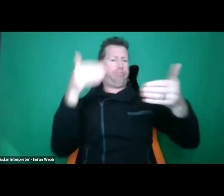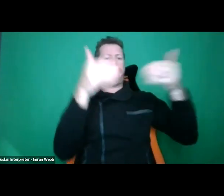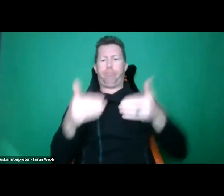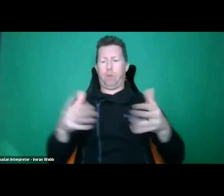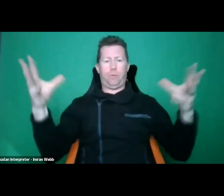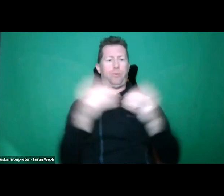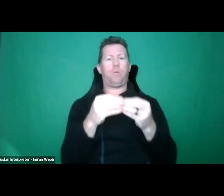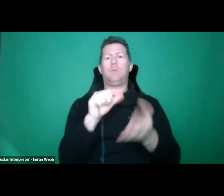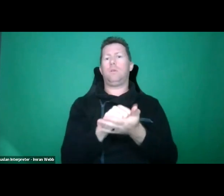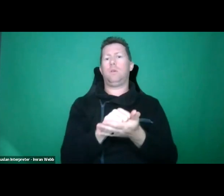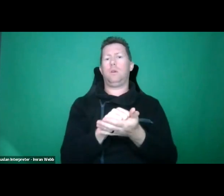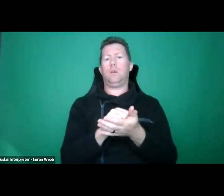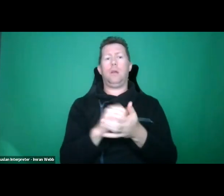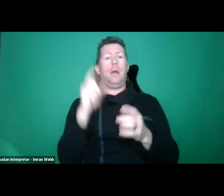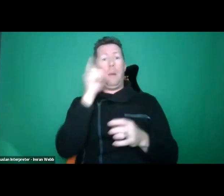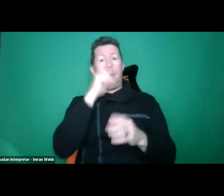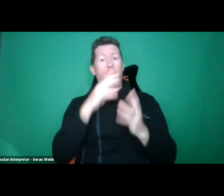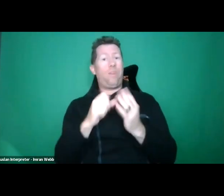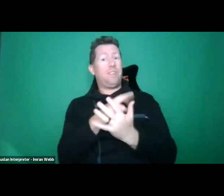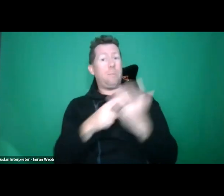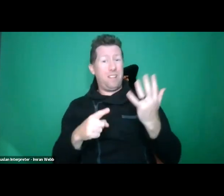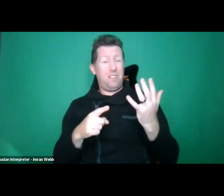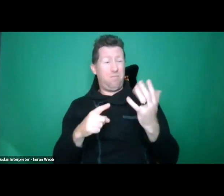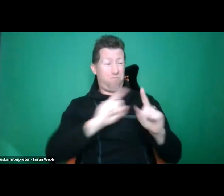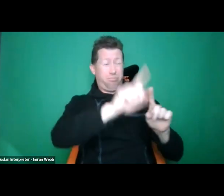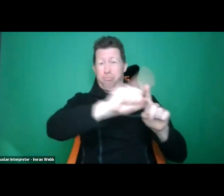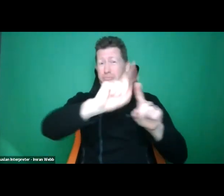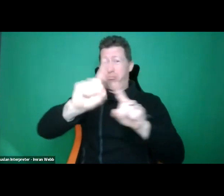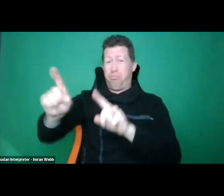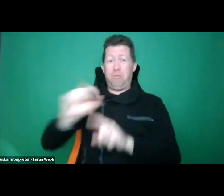People with disability are diverse in terms of needs, experiences and outcomes,